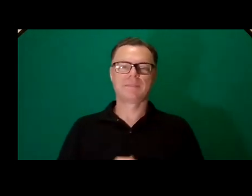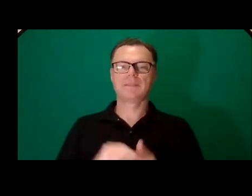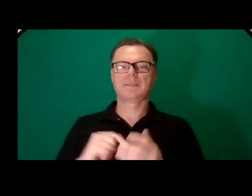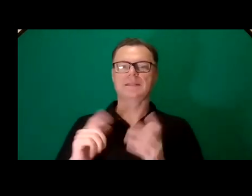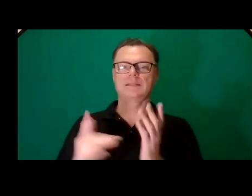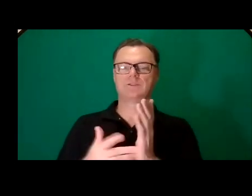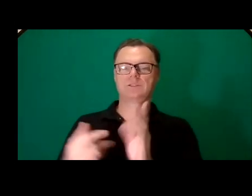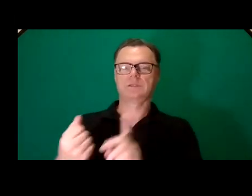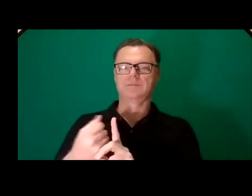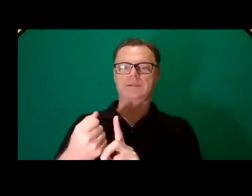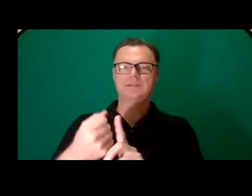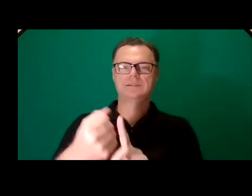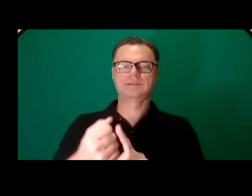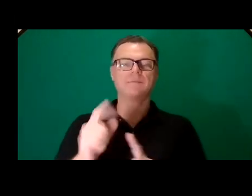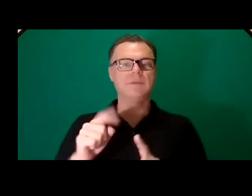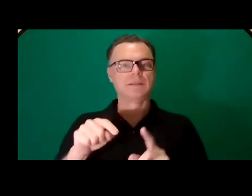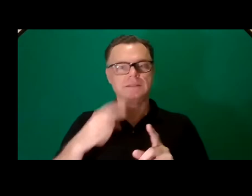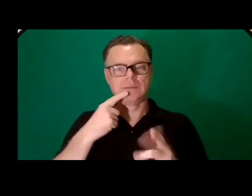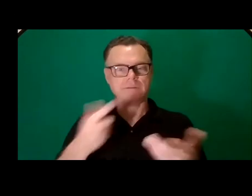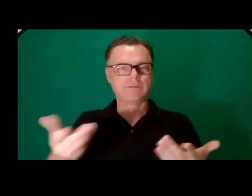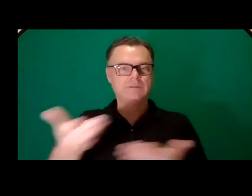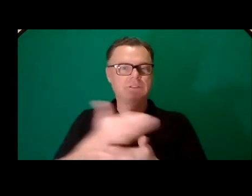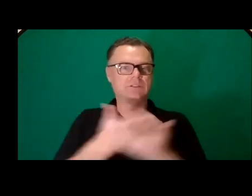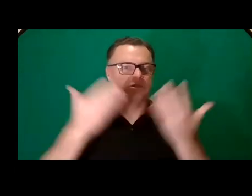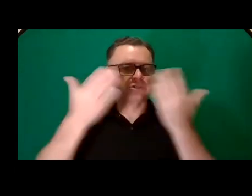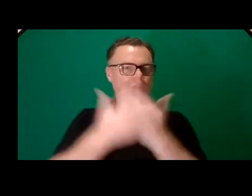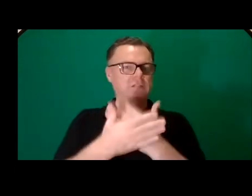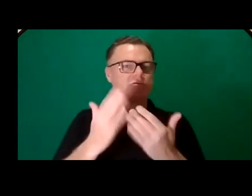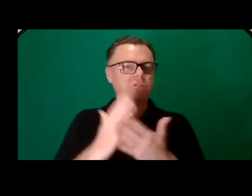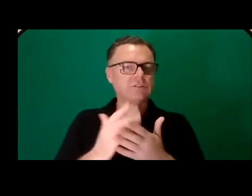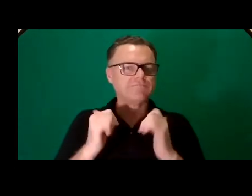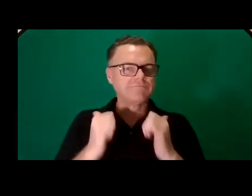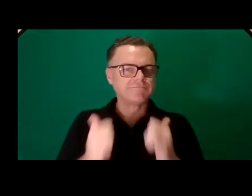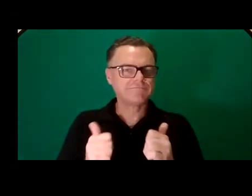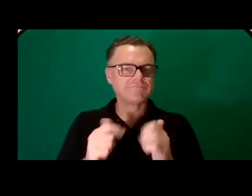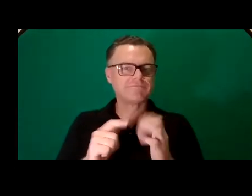But I think these conversations are so useful to have because we've all picked